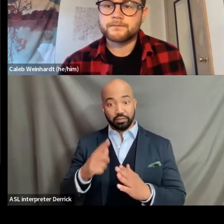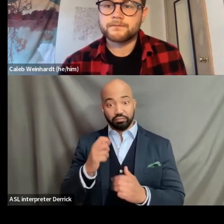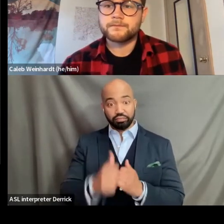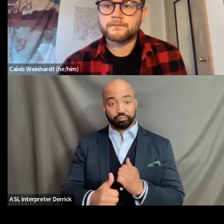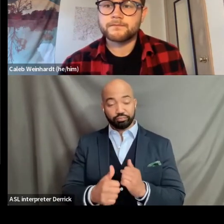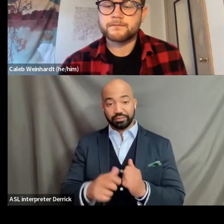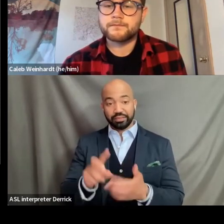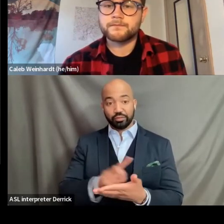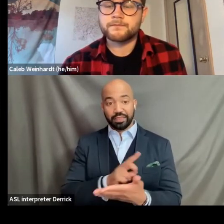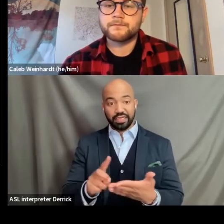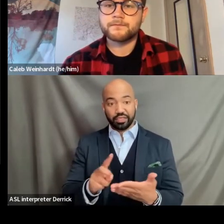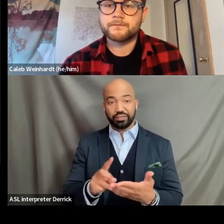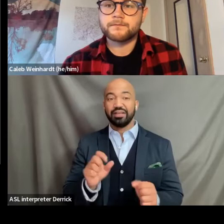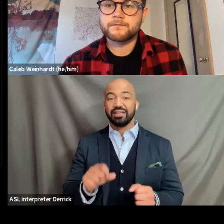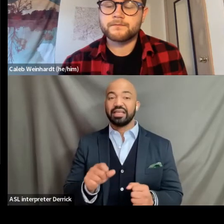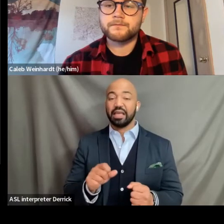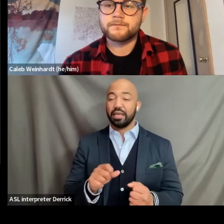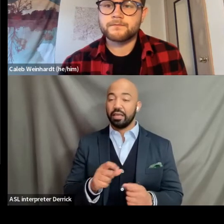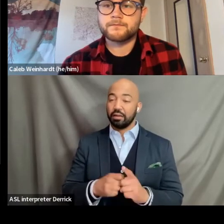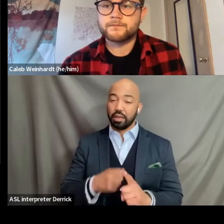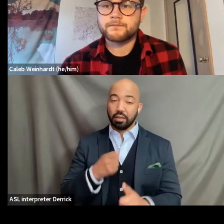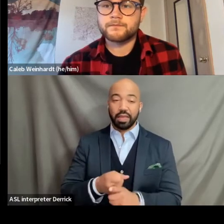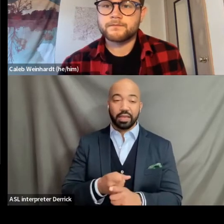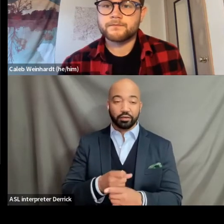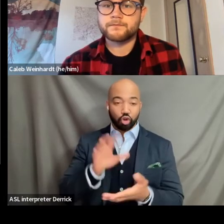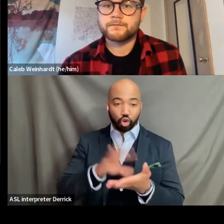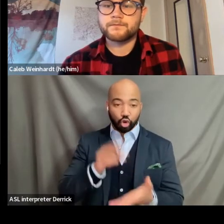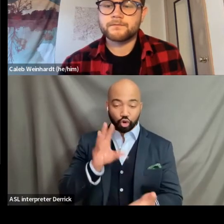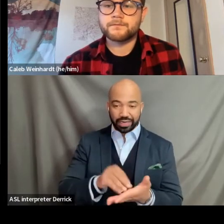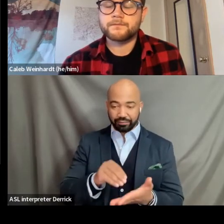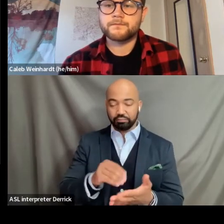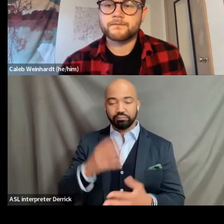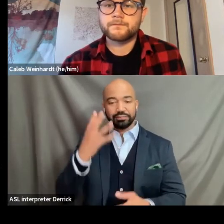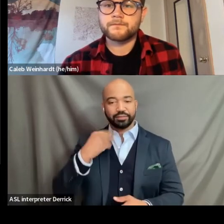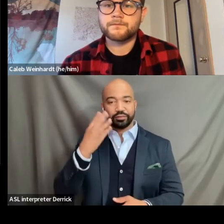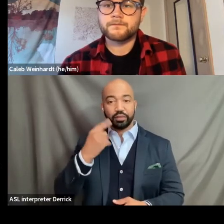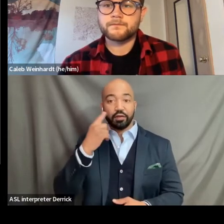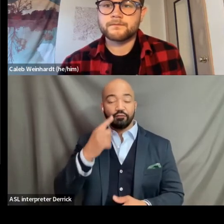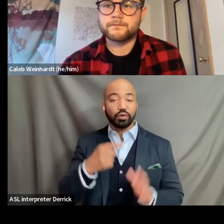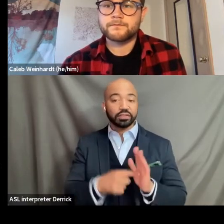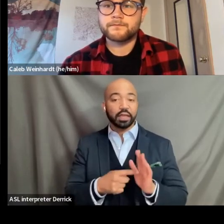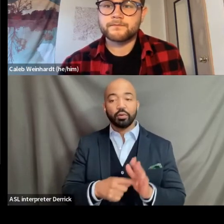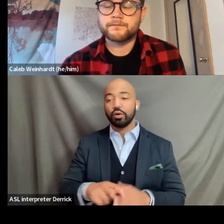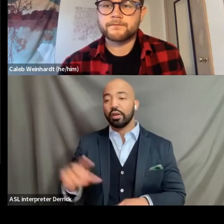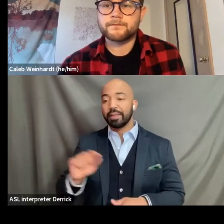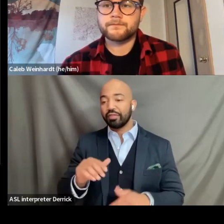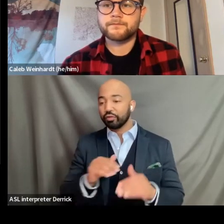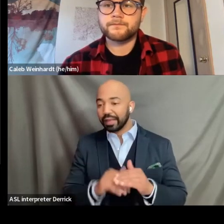It can interrupt the learning experience. So we talked about bathroom access or getting to wear clothes